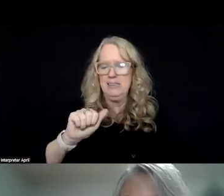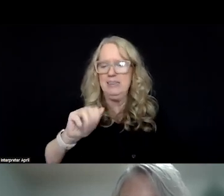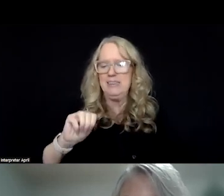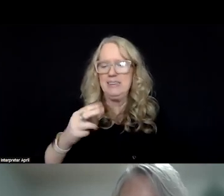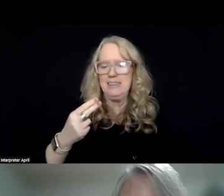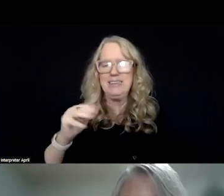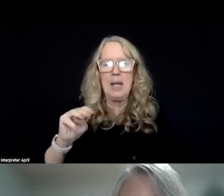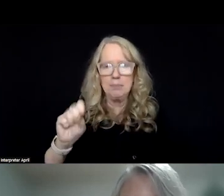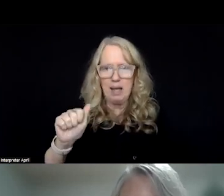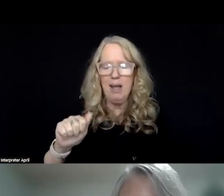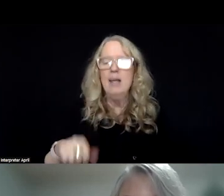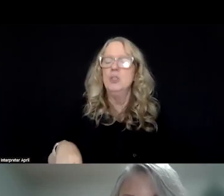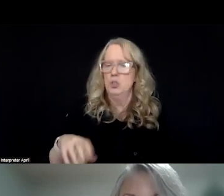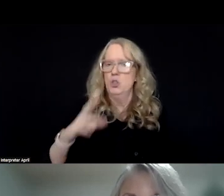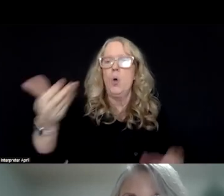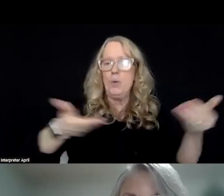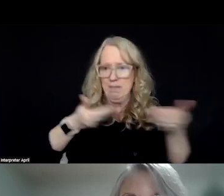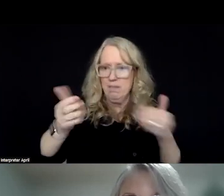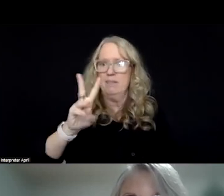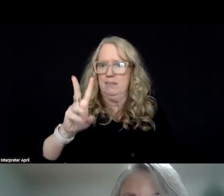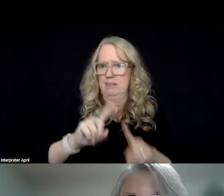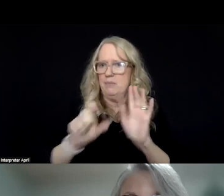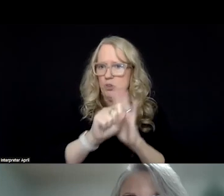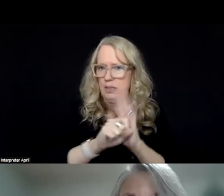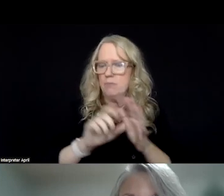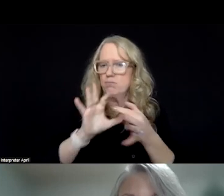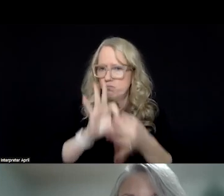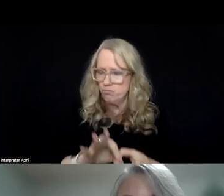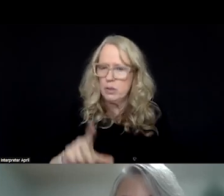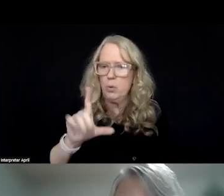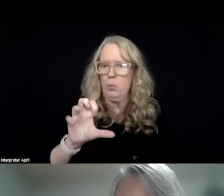WE INVITED SIX STATED TO WORK WITH THE LINK CENTER TO BUILD